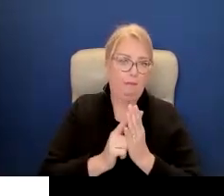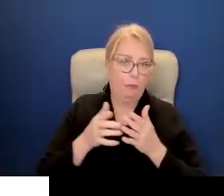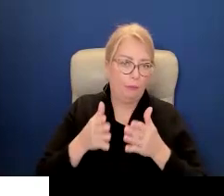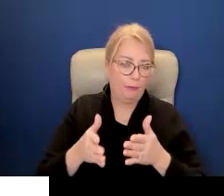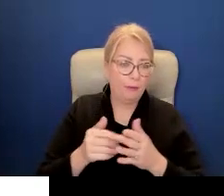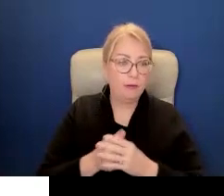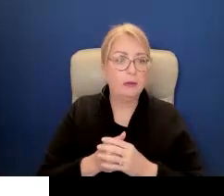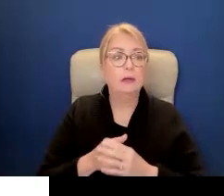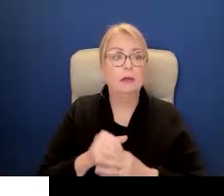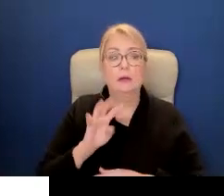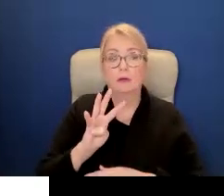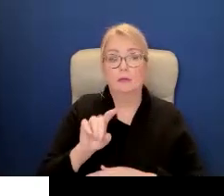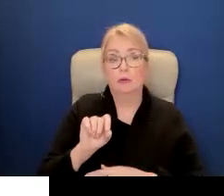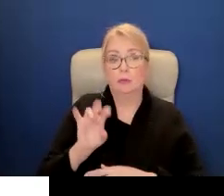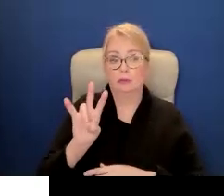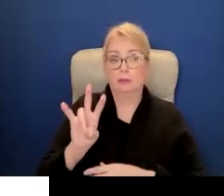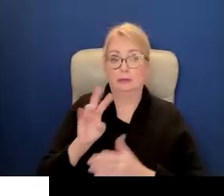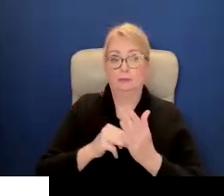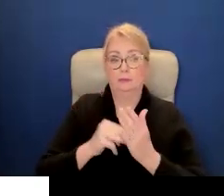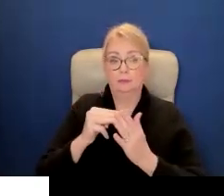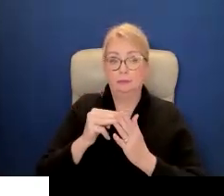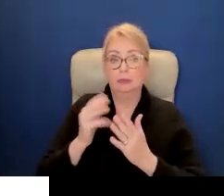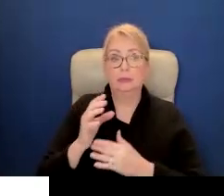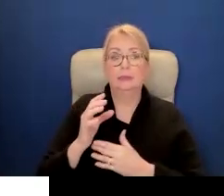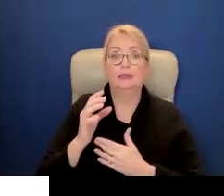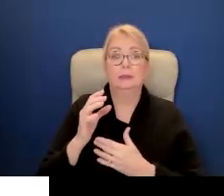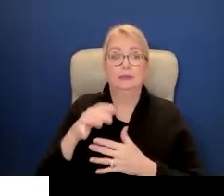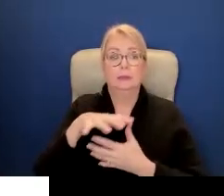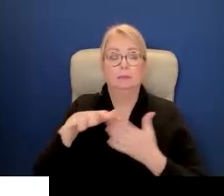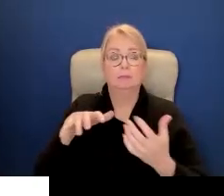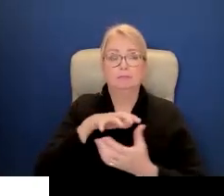a mixed status households in the US where you have people who do have visas